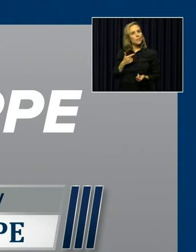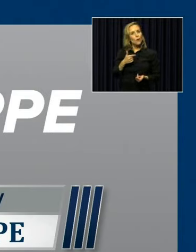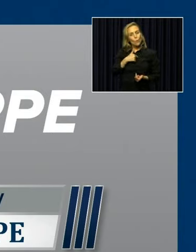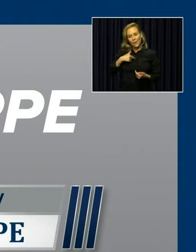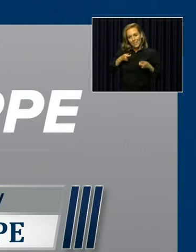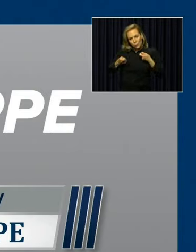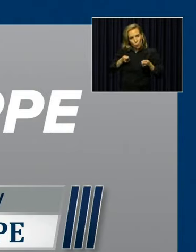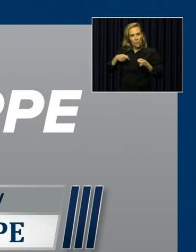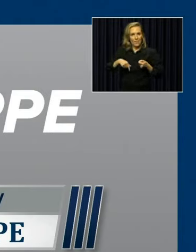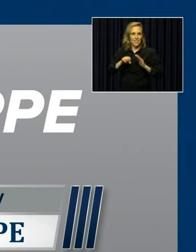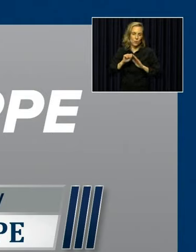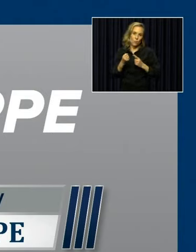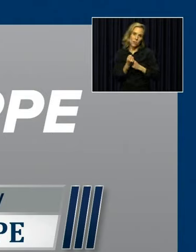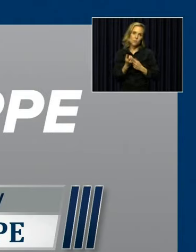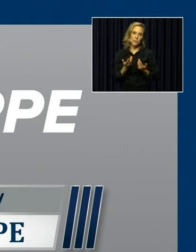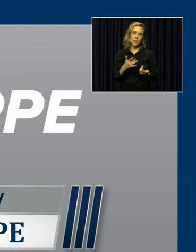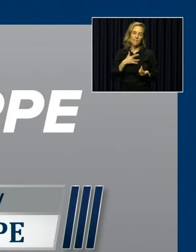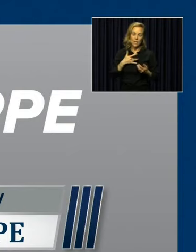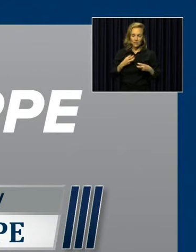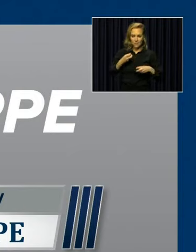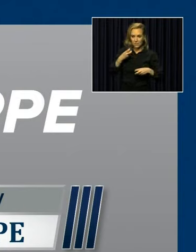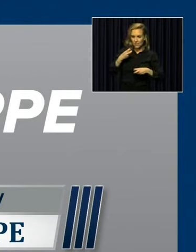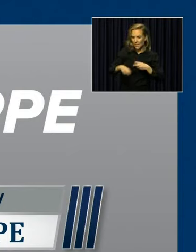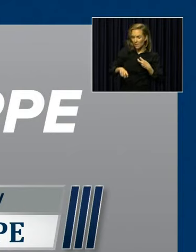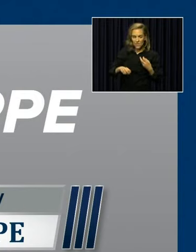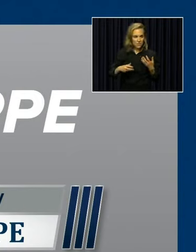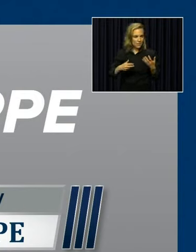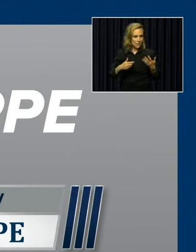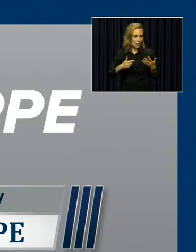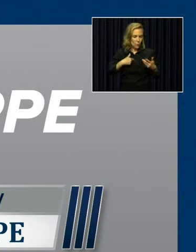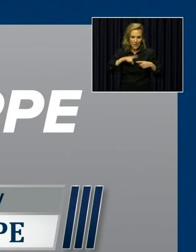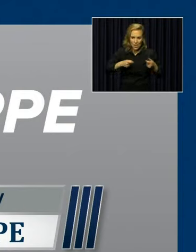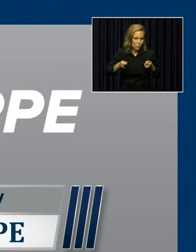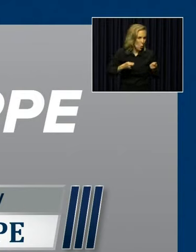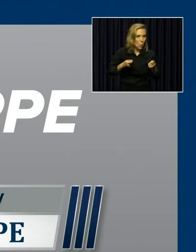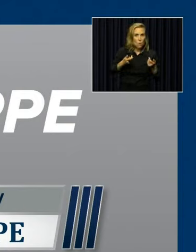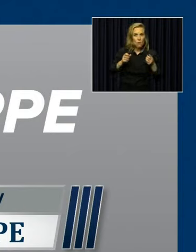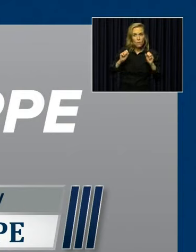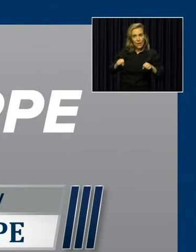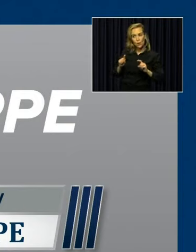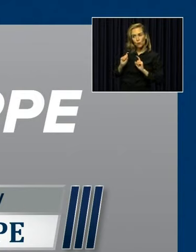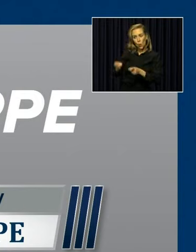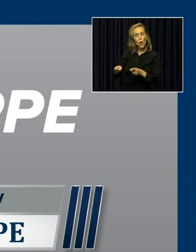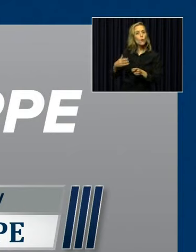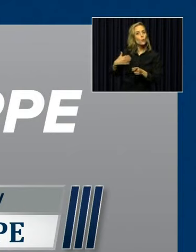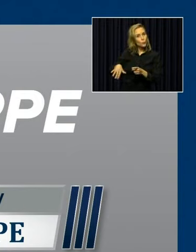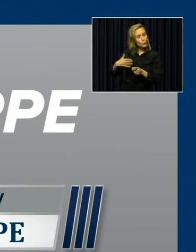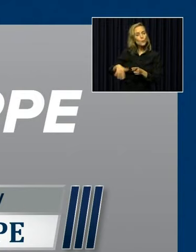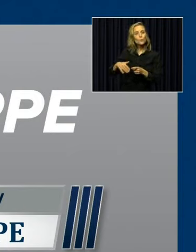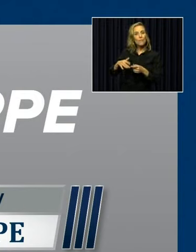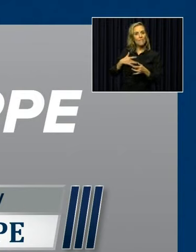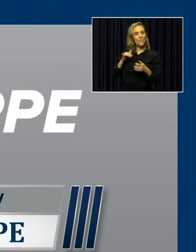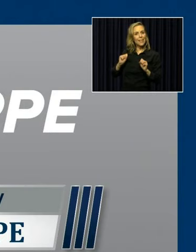IF YOU ARE DOING THAT, THAT MEANS THAT SOMEONE WHO DESPERATELY NEEDS IT DOESN'T HAVE IT.